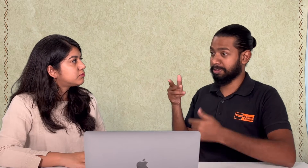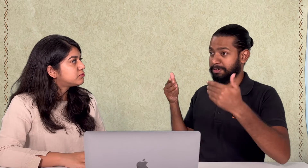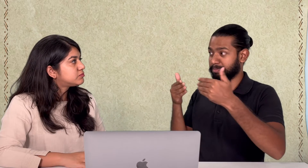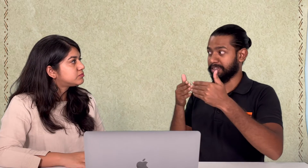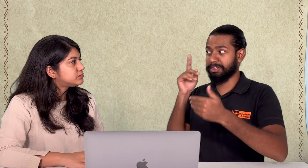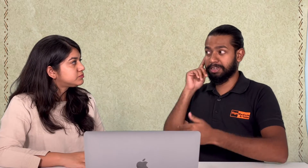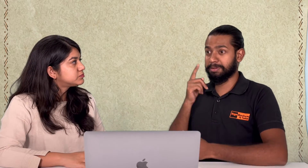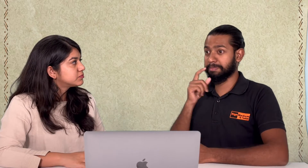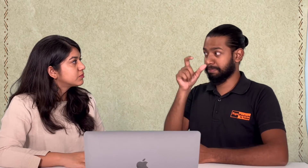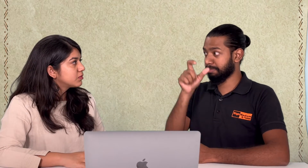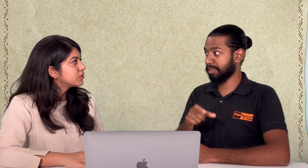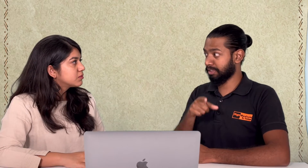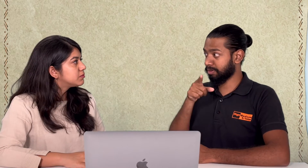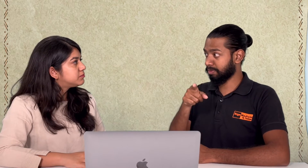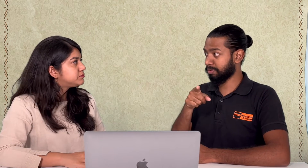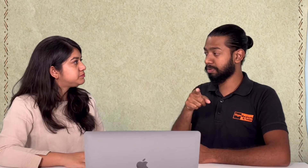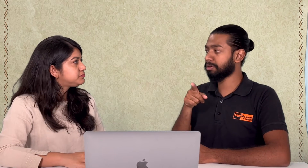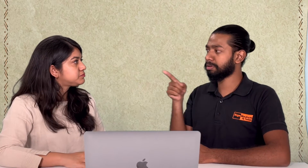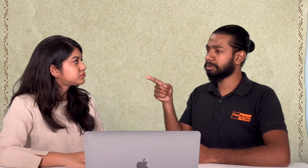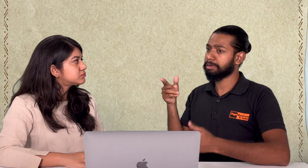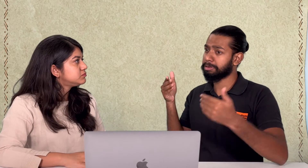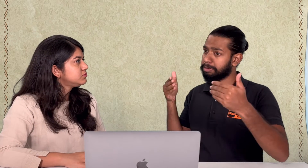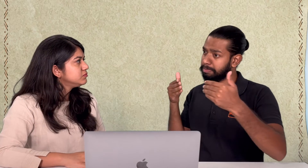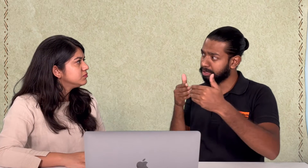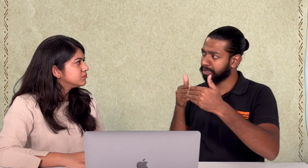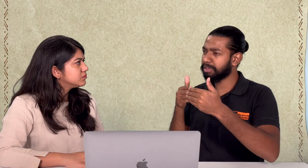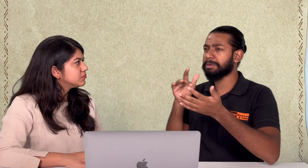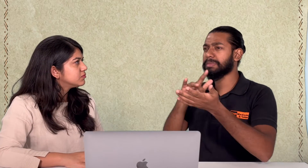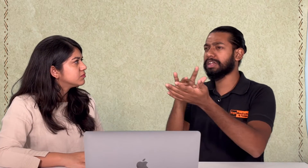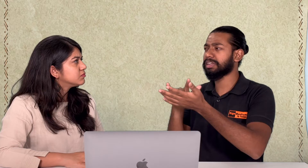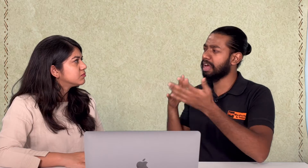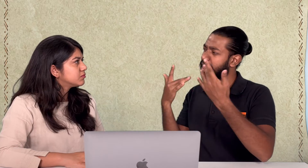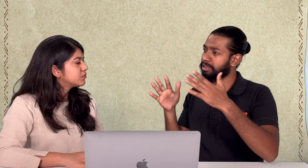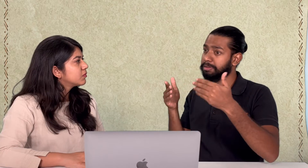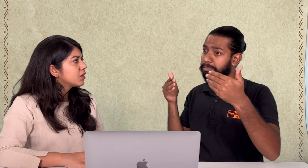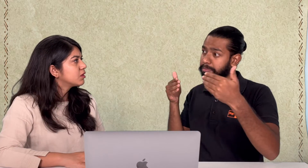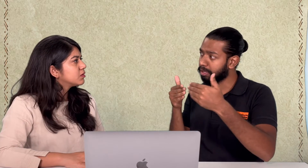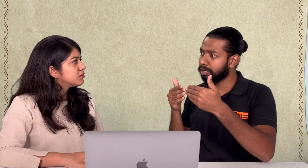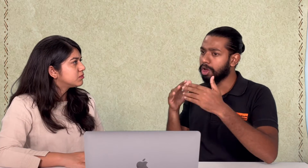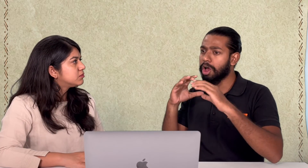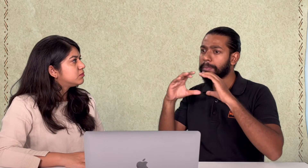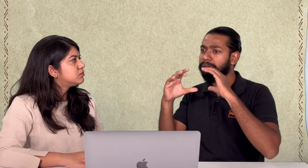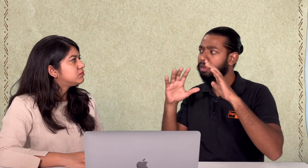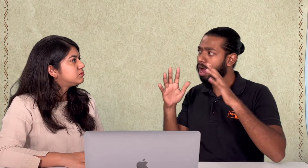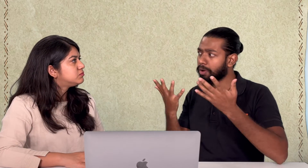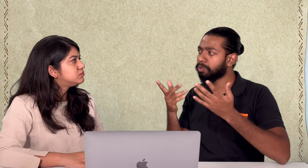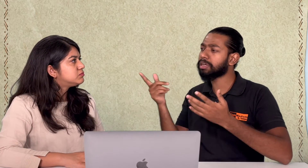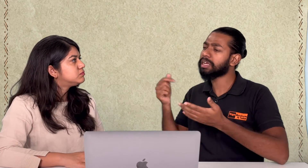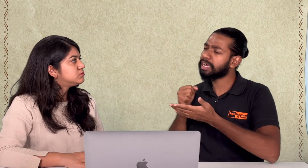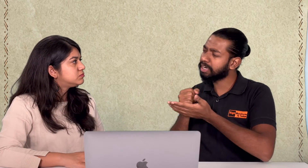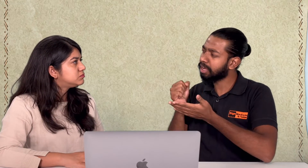If a hearing person meets a deaf person there are various ways in which they can talk.